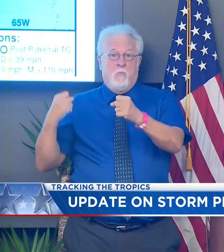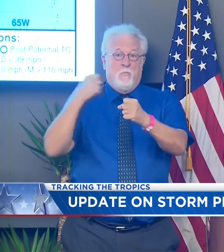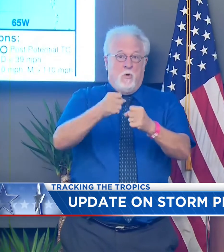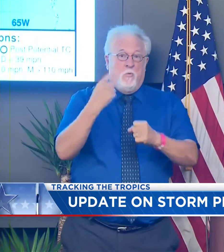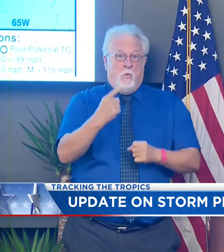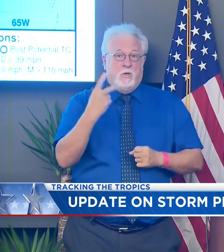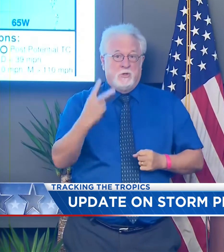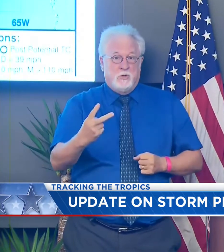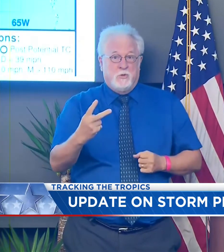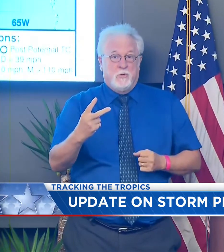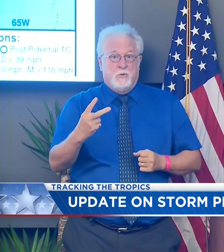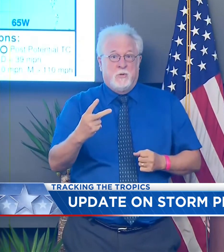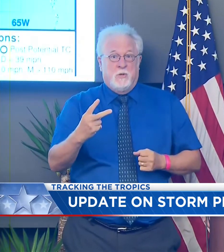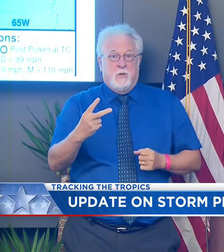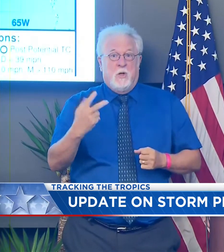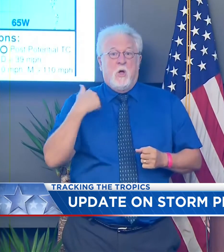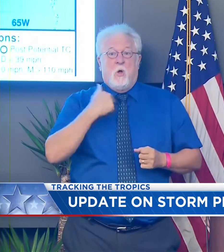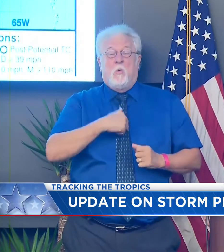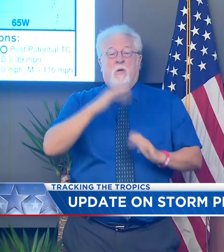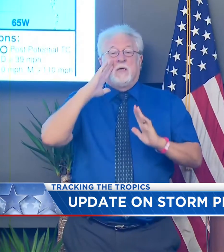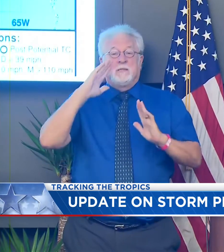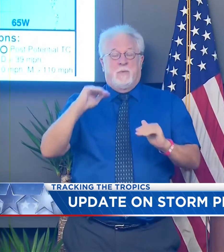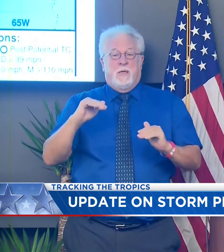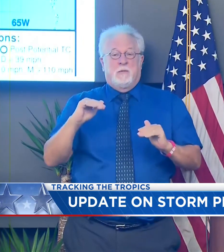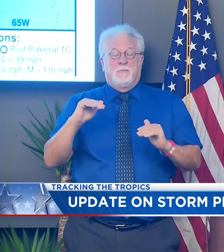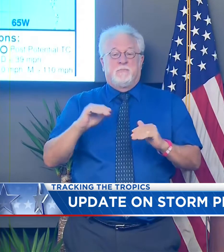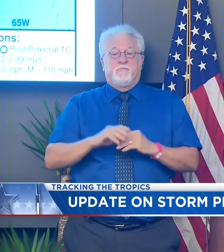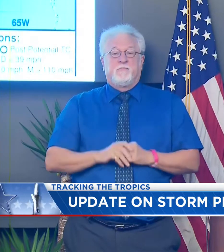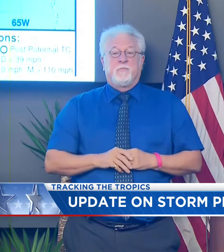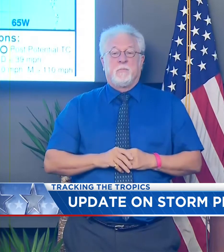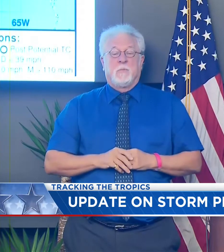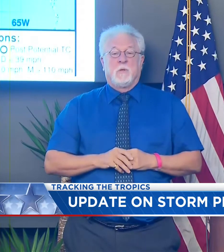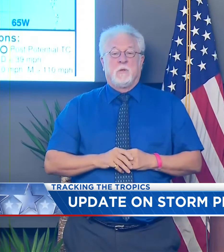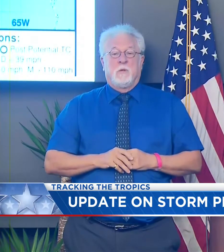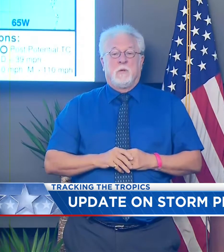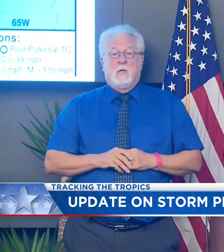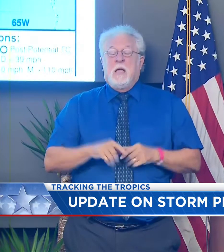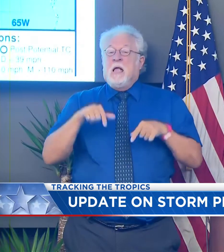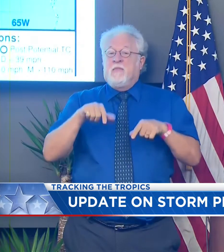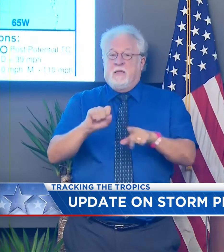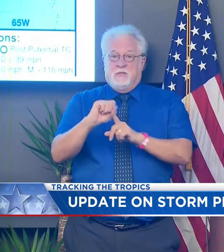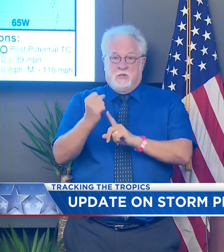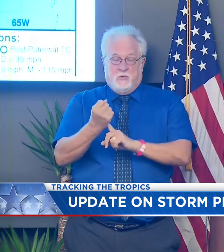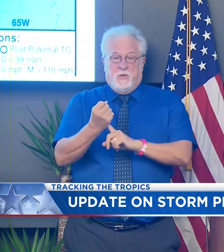DAYLIGHT TOMORROW. I KNOW THAT YOU'VE HEARD THAT FREQUENTLY.